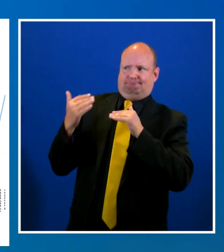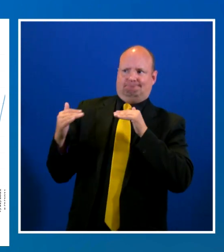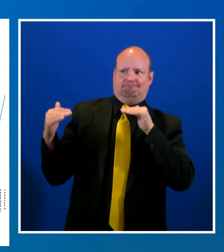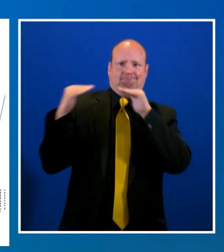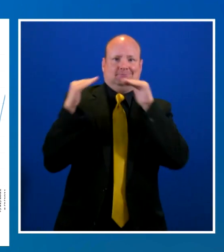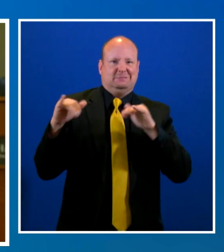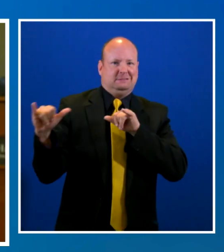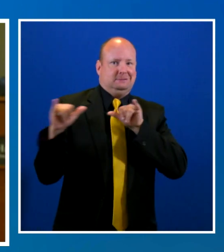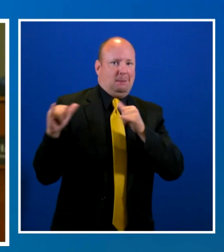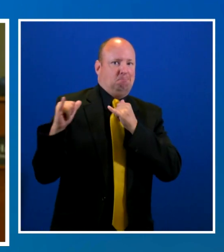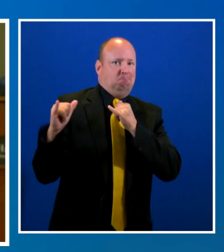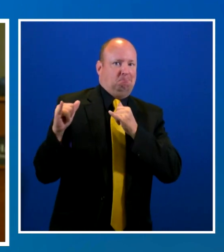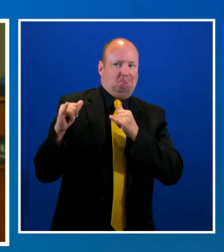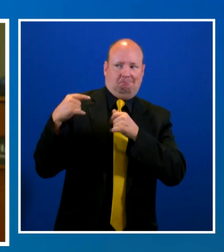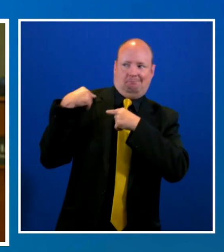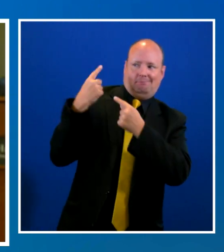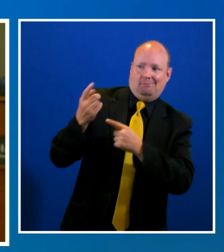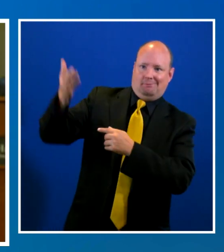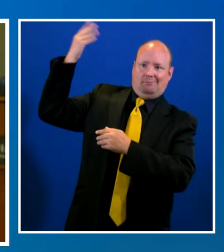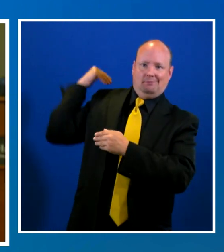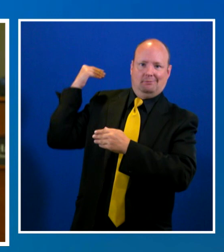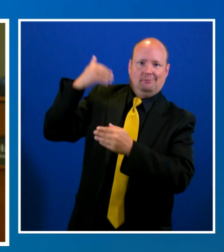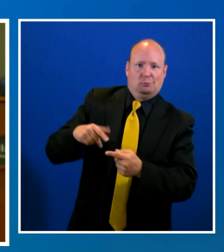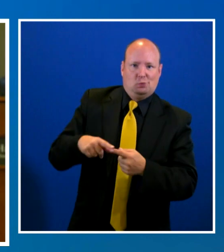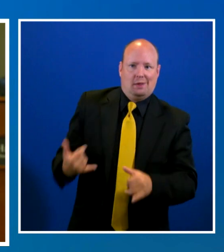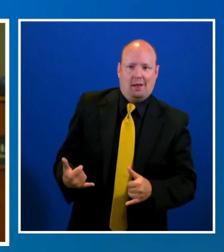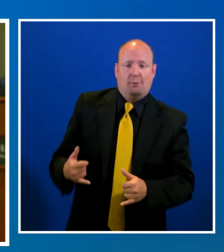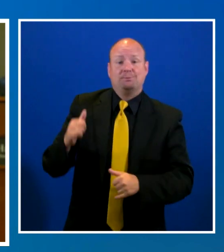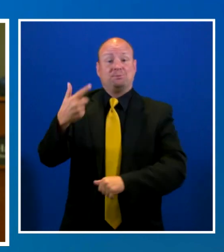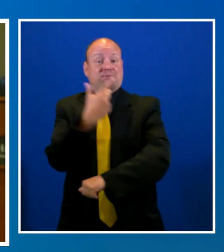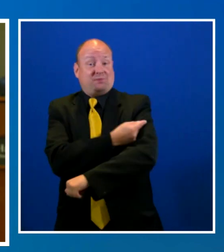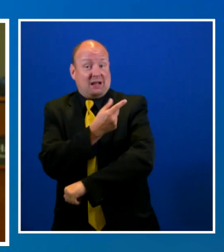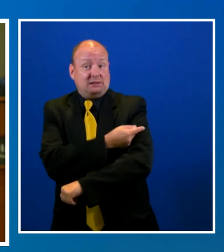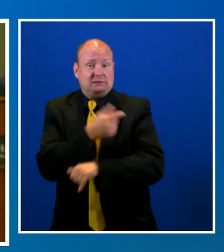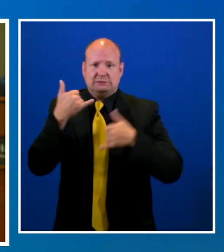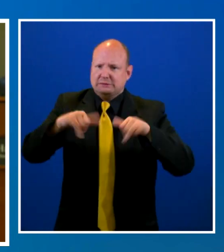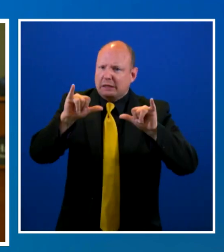in the fact that vaccines are still an incredibly effective